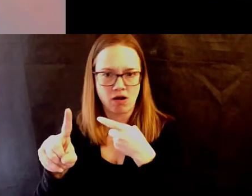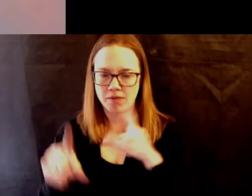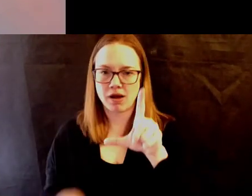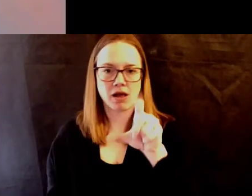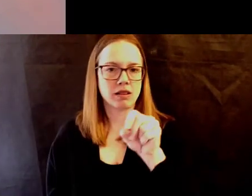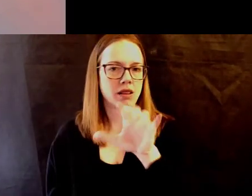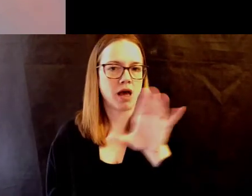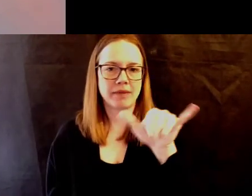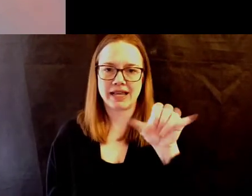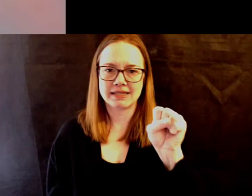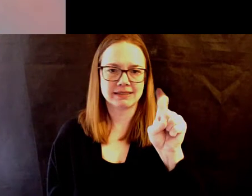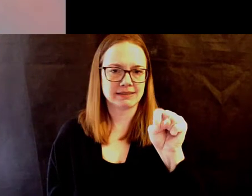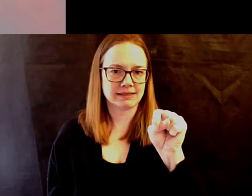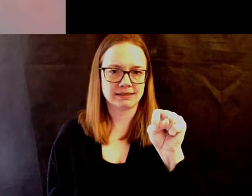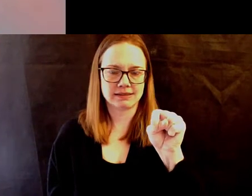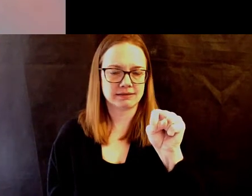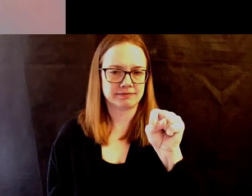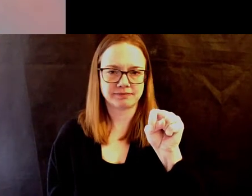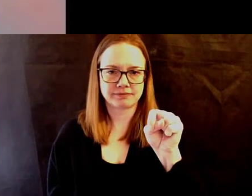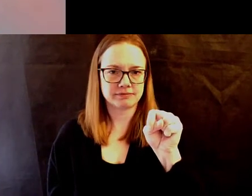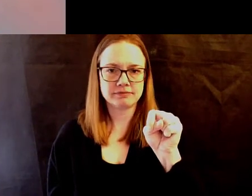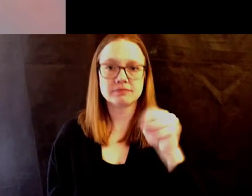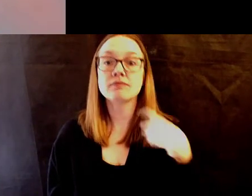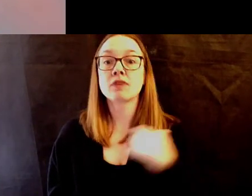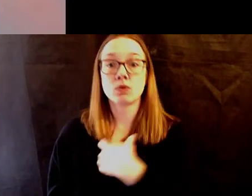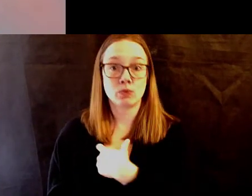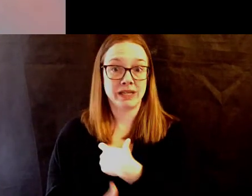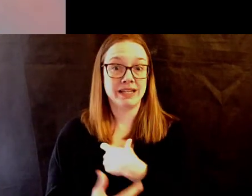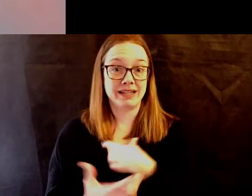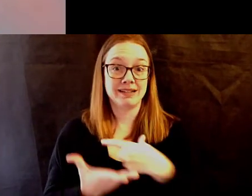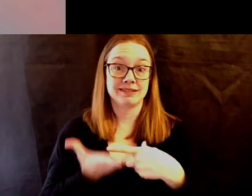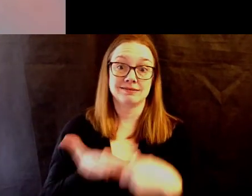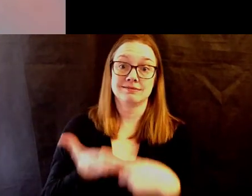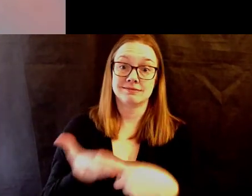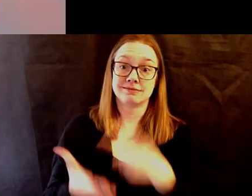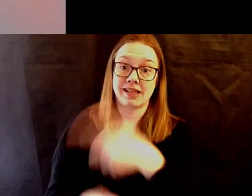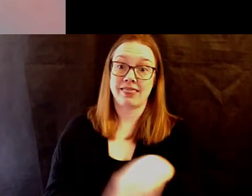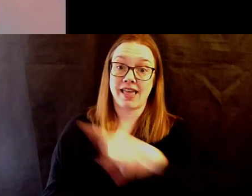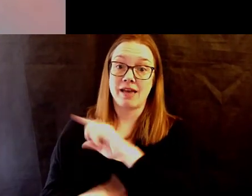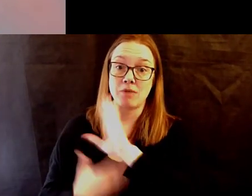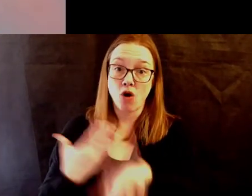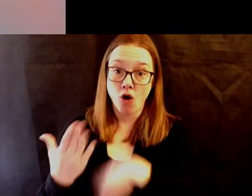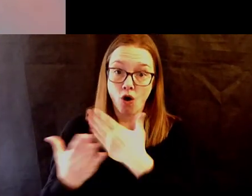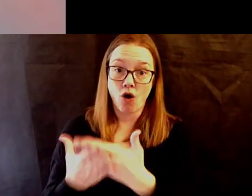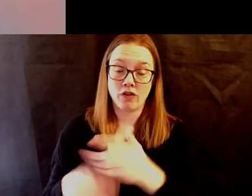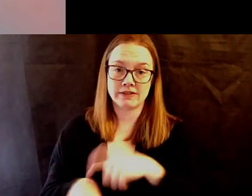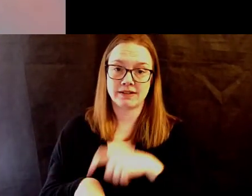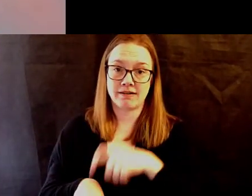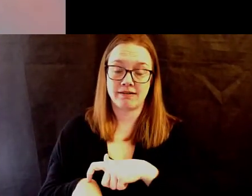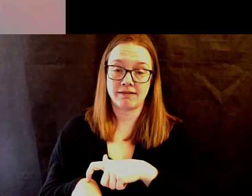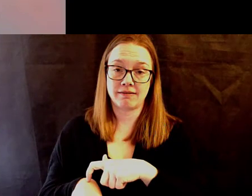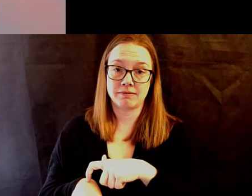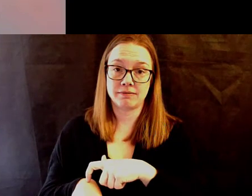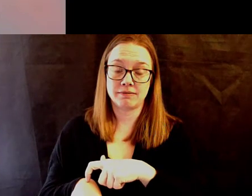we talk to those people all the time, so we spent a lot of time finding people that